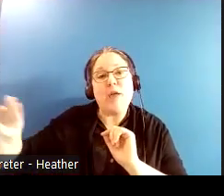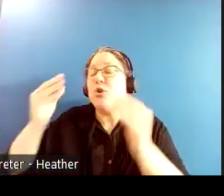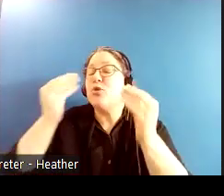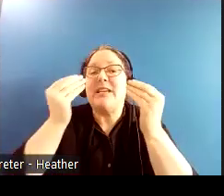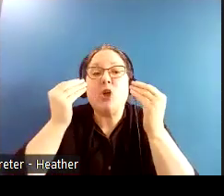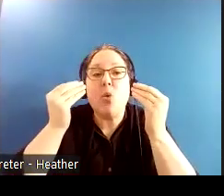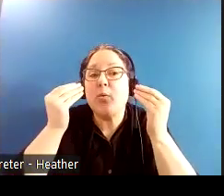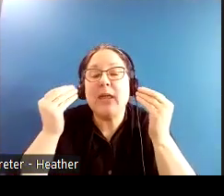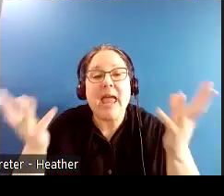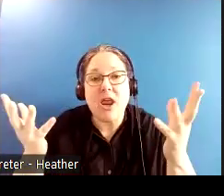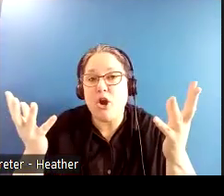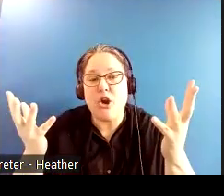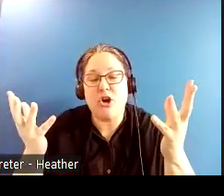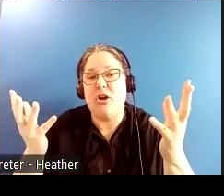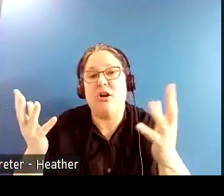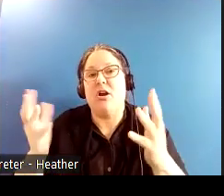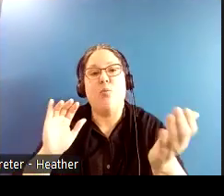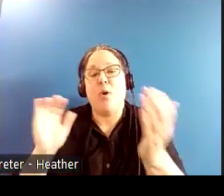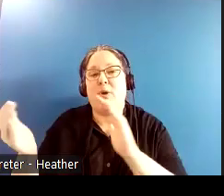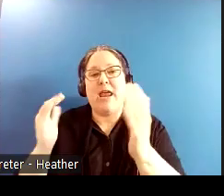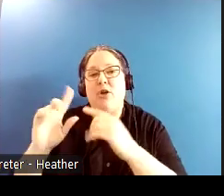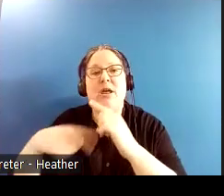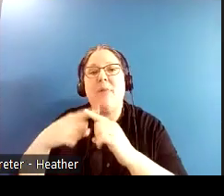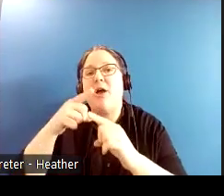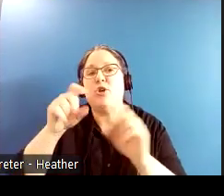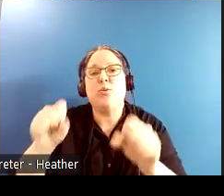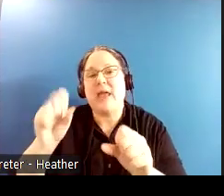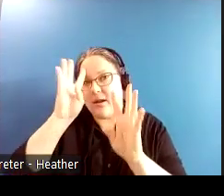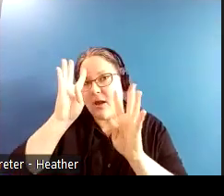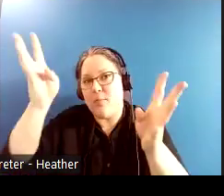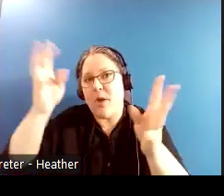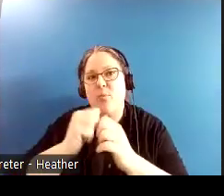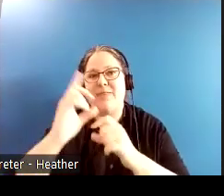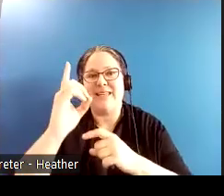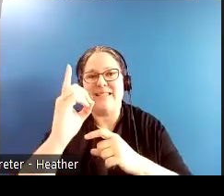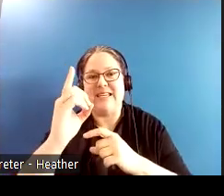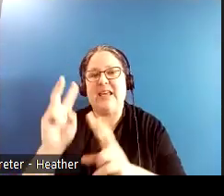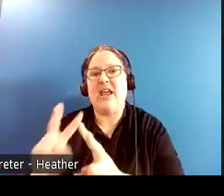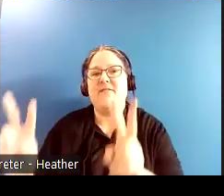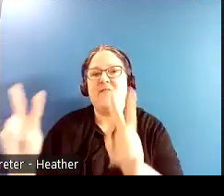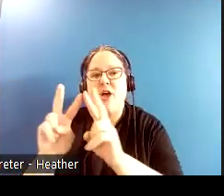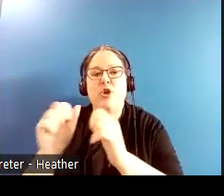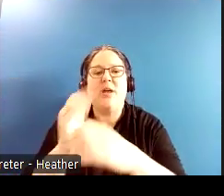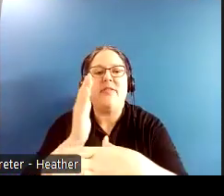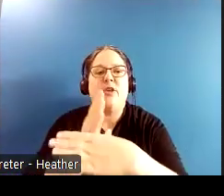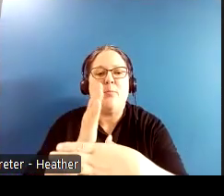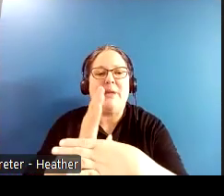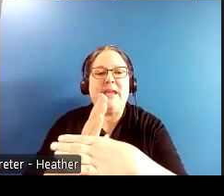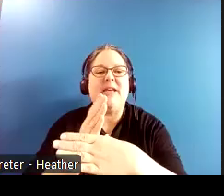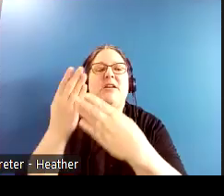you're comparing those distributions on. You can come up with a d value, the difference between their means divided by their pulled standard deviation without knowing